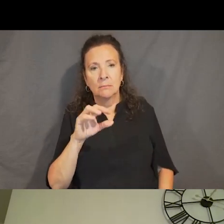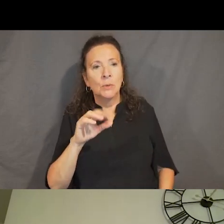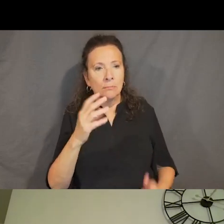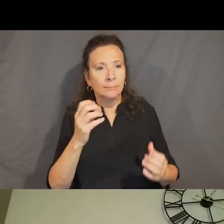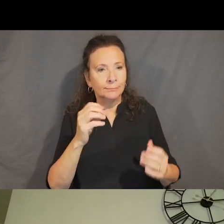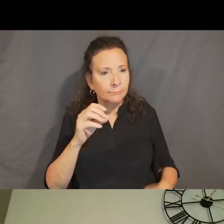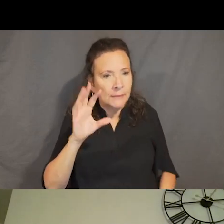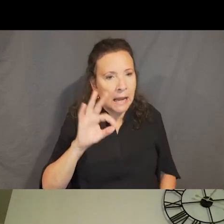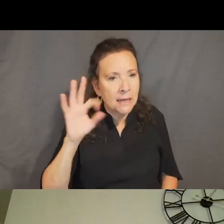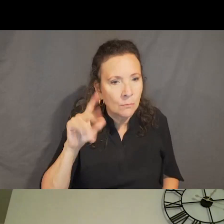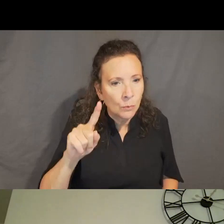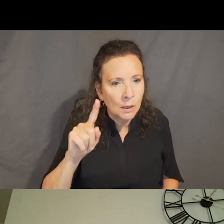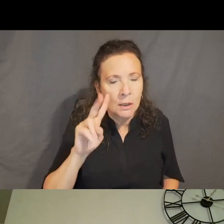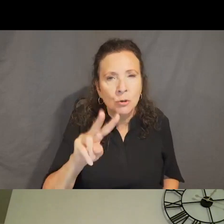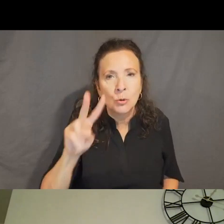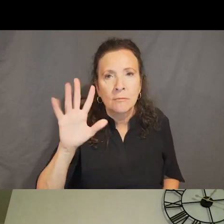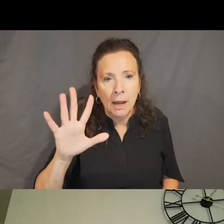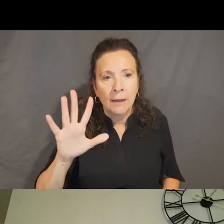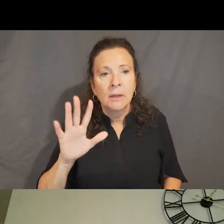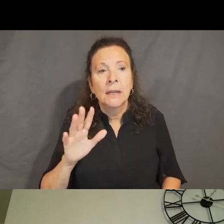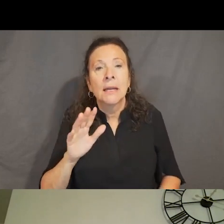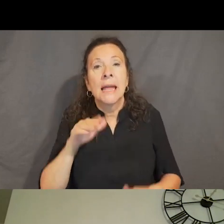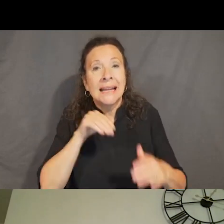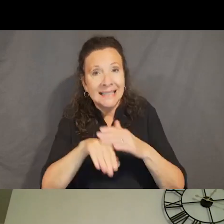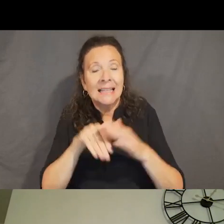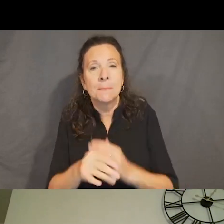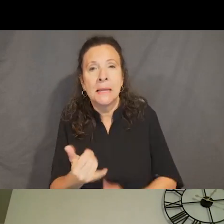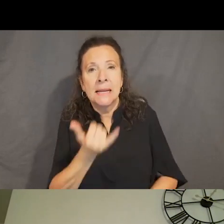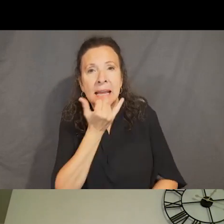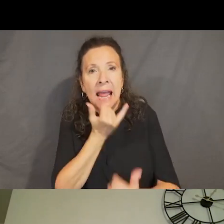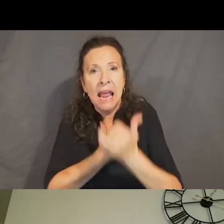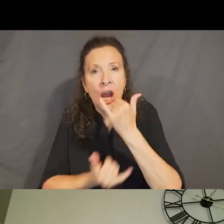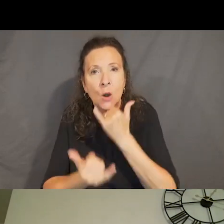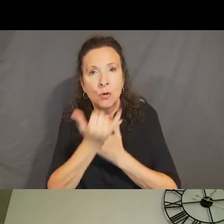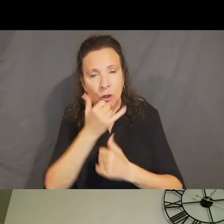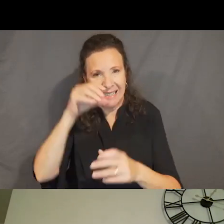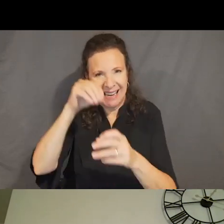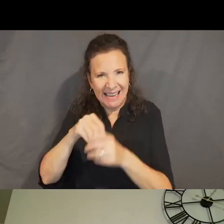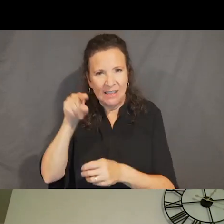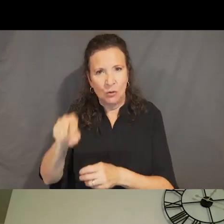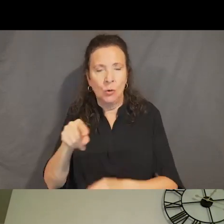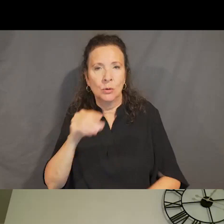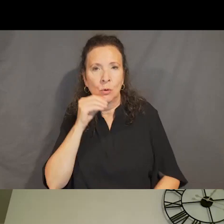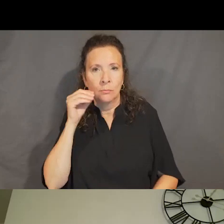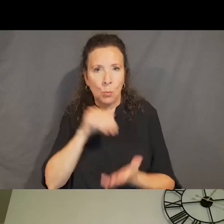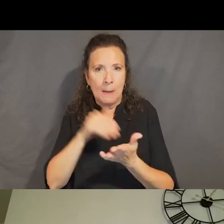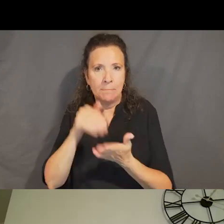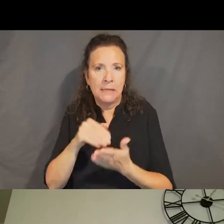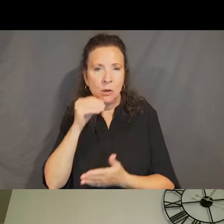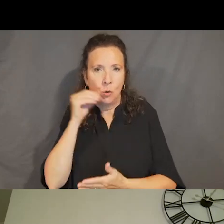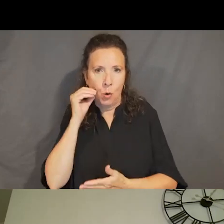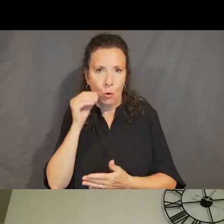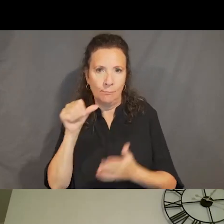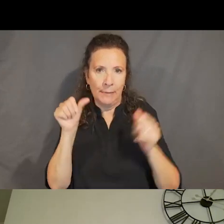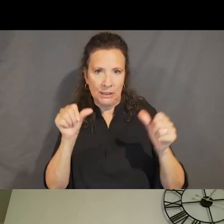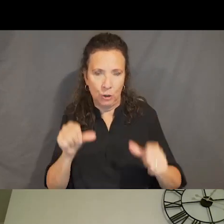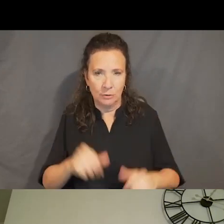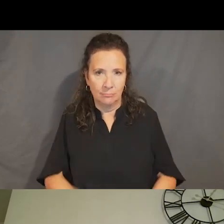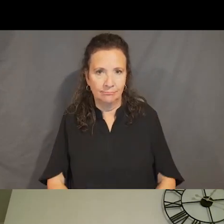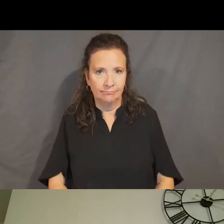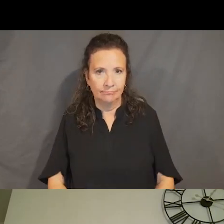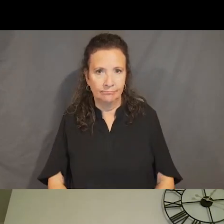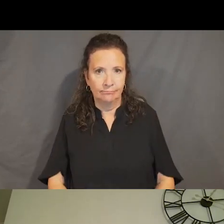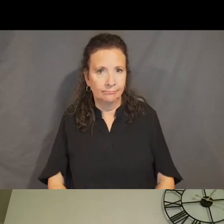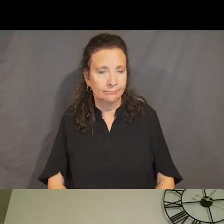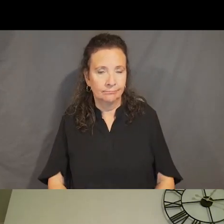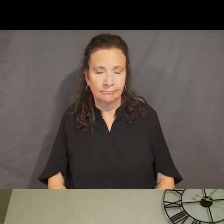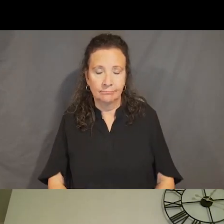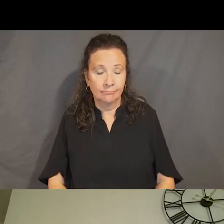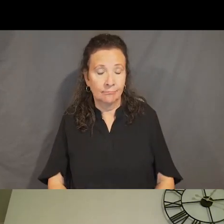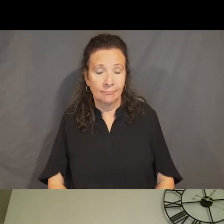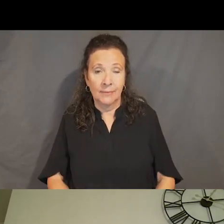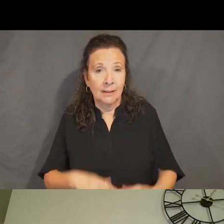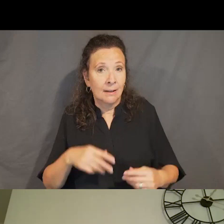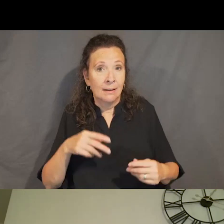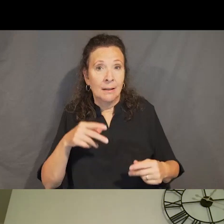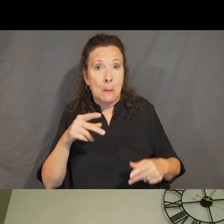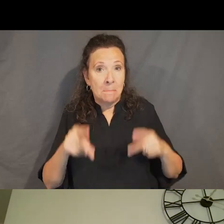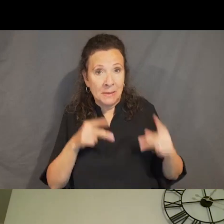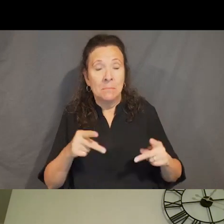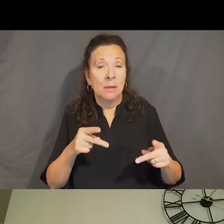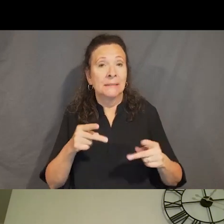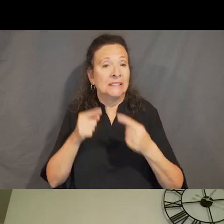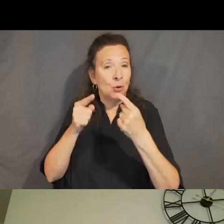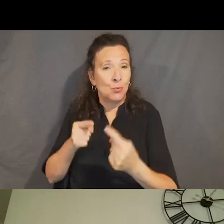is just shocking to me. Now, is it any wonder that people are unable to use the web and leave those